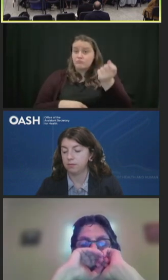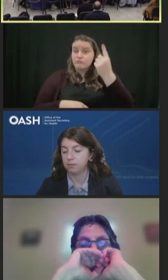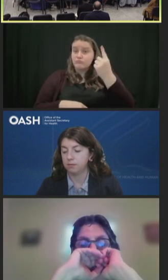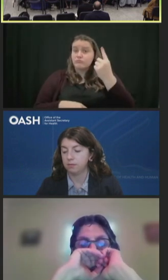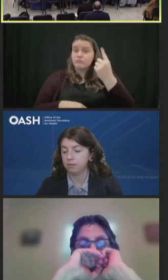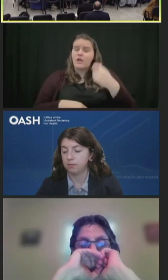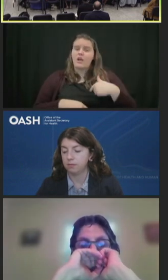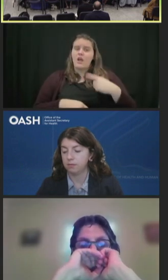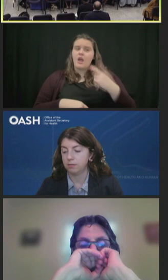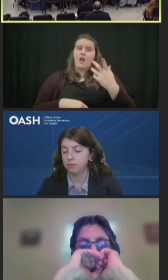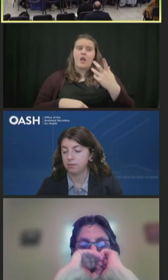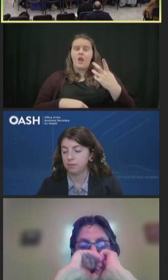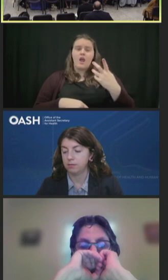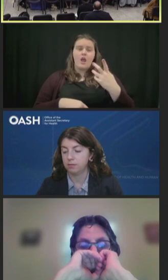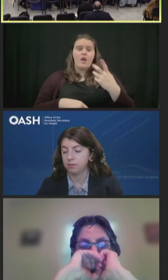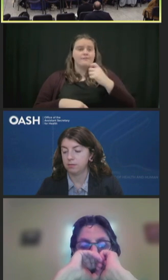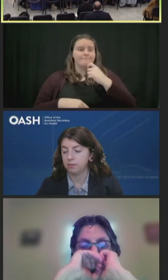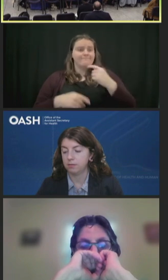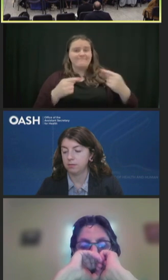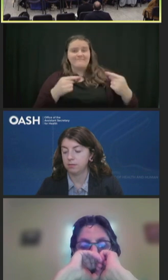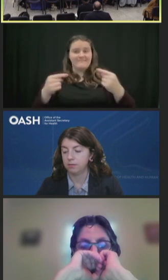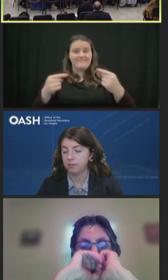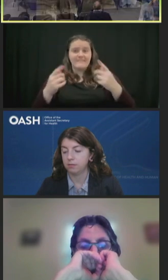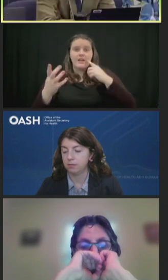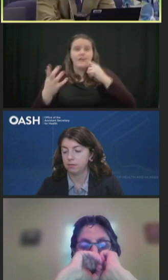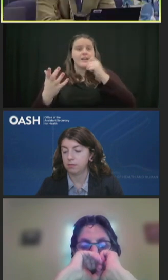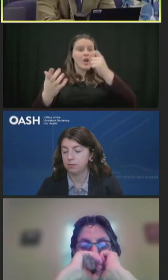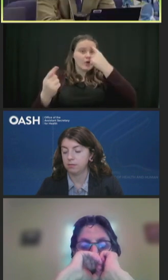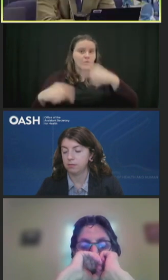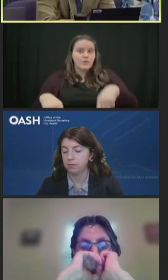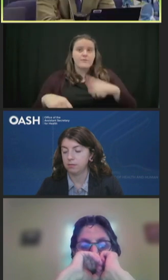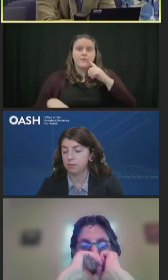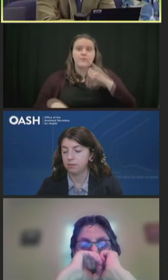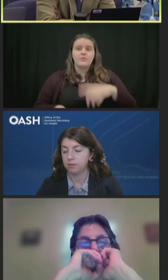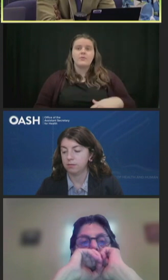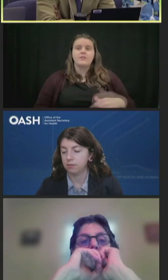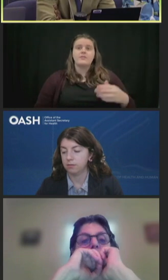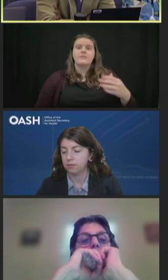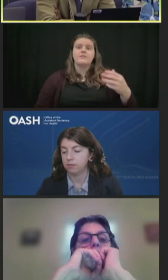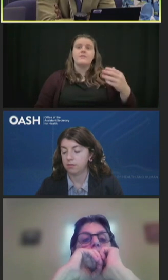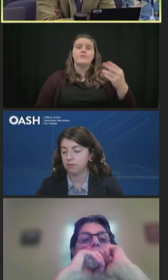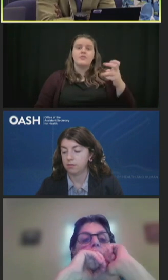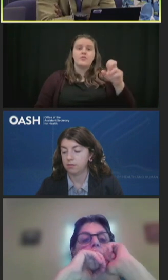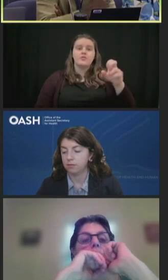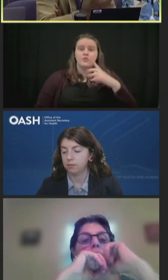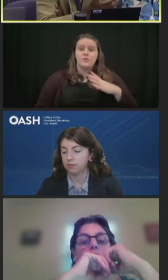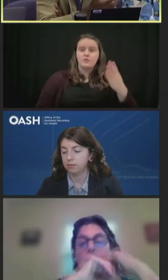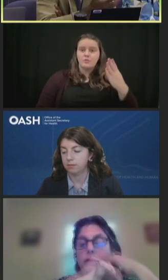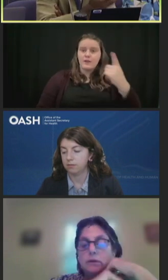between the CDC and the USPSTF recommendations on hepatitis B screening for adults in general,